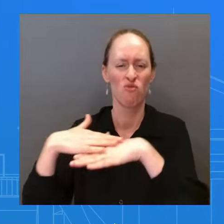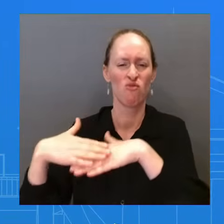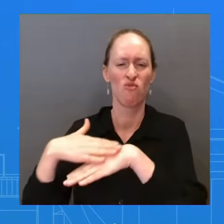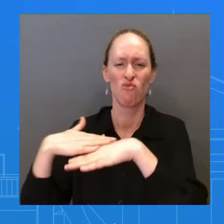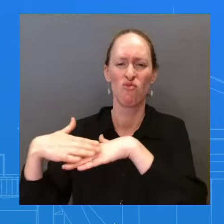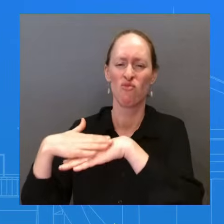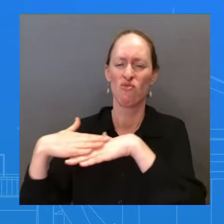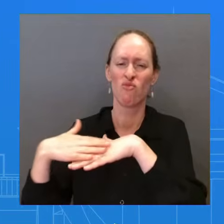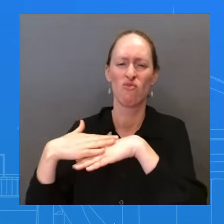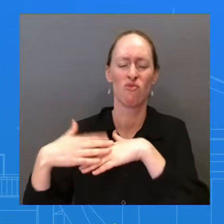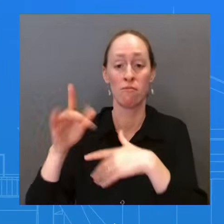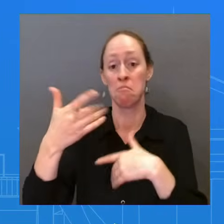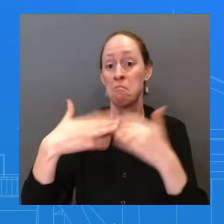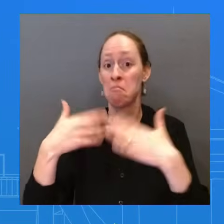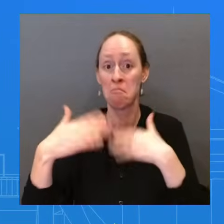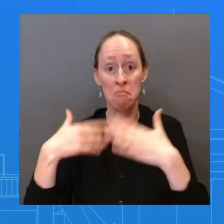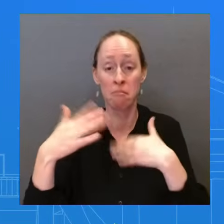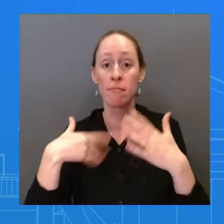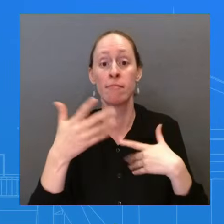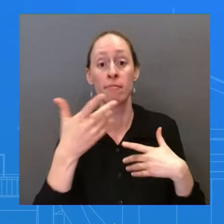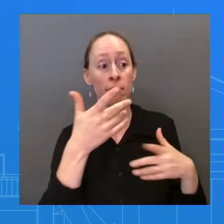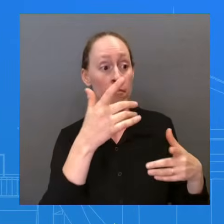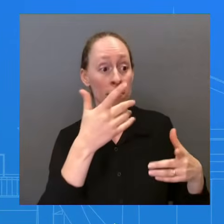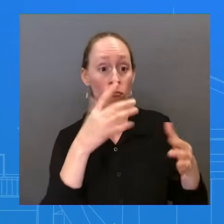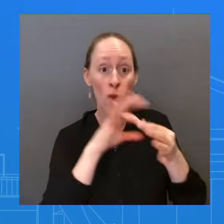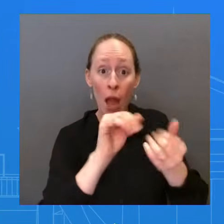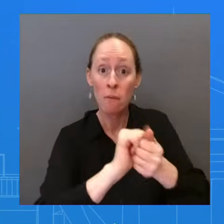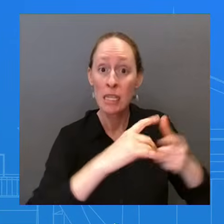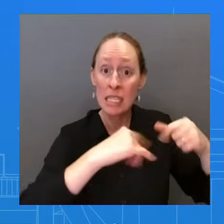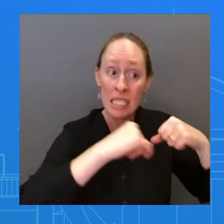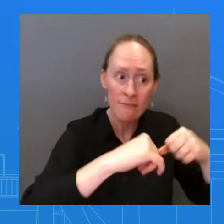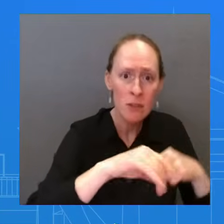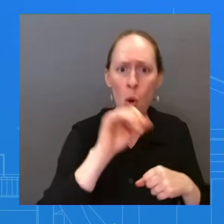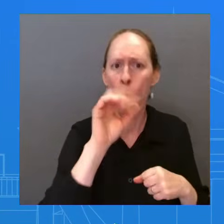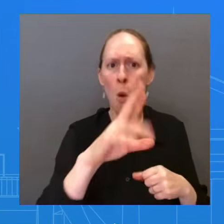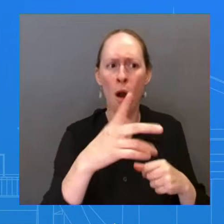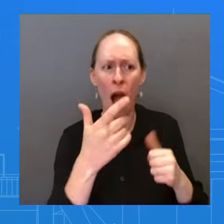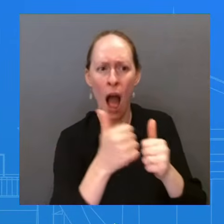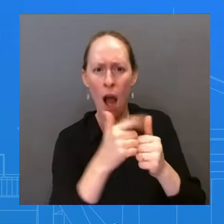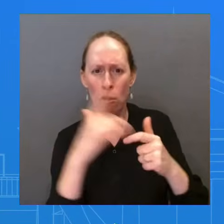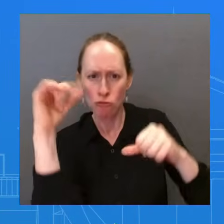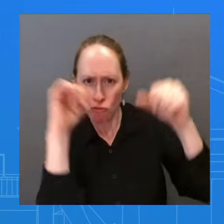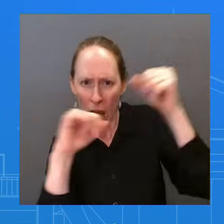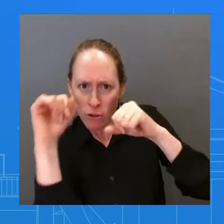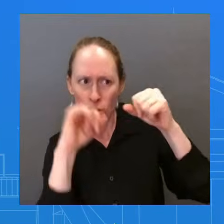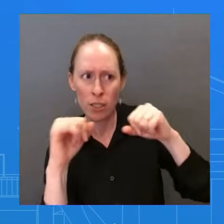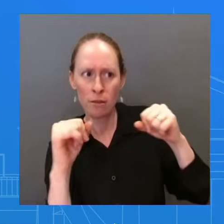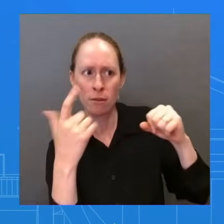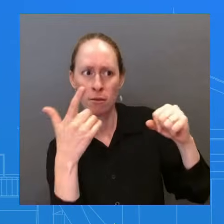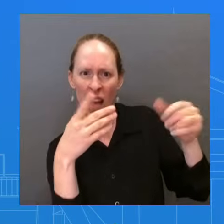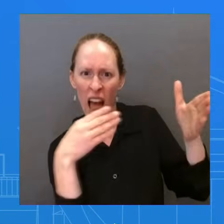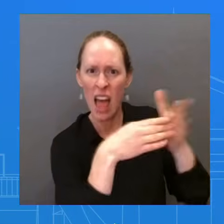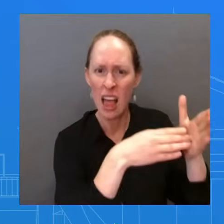throughout the course of this war. President Zelenskyy is the commander-in-chief; he gets to decide how his troops are going to behave on the battlefield,